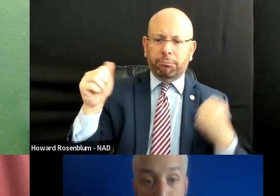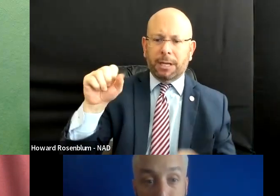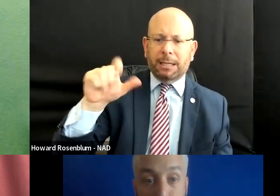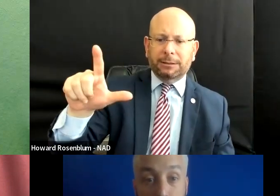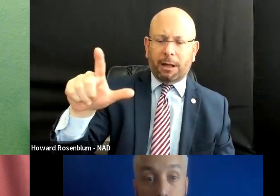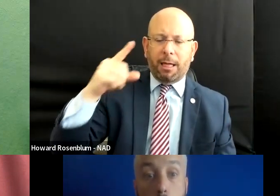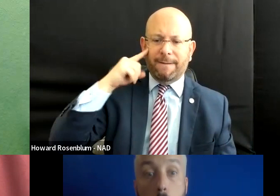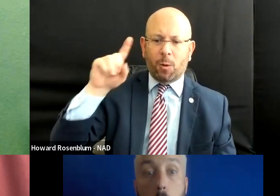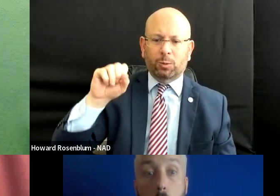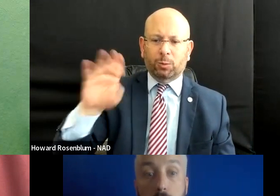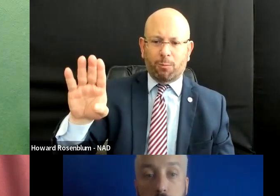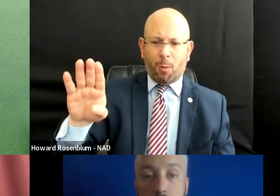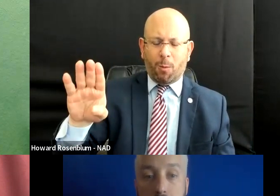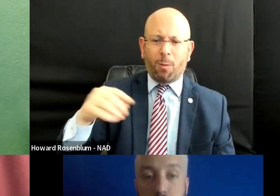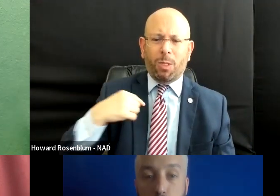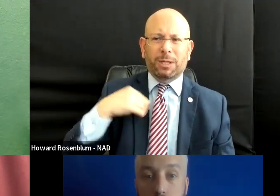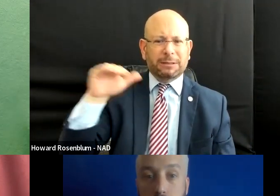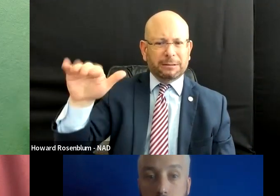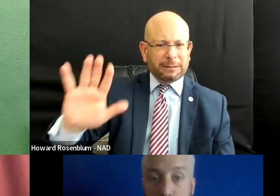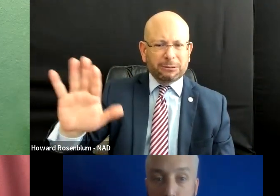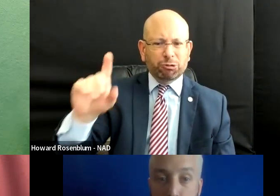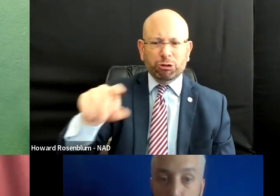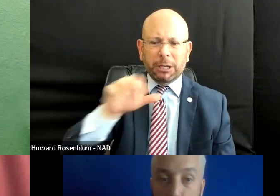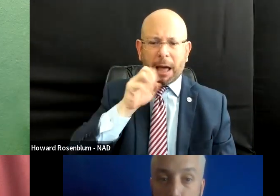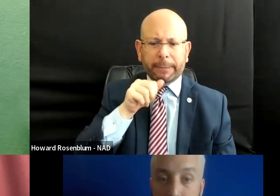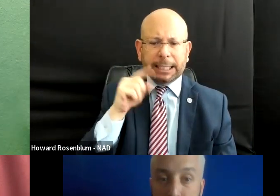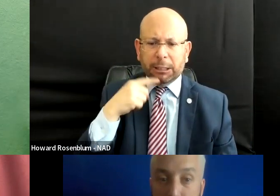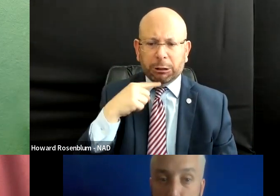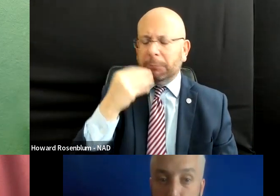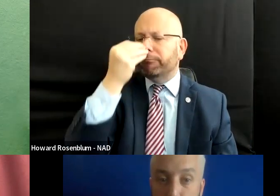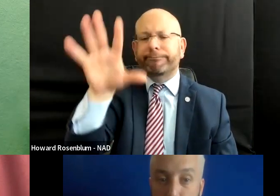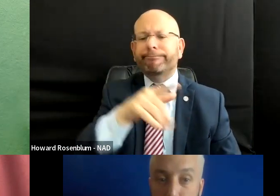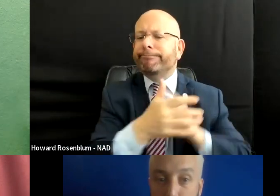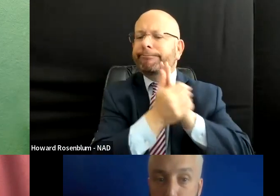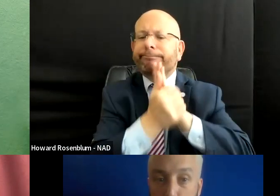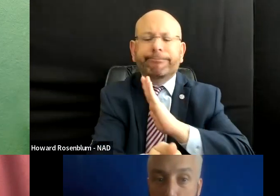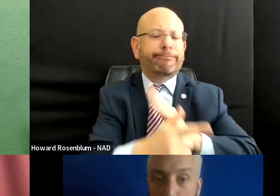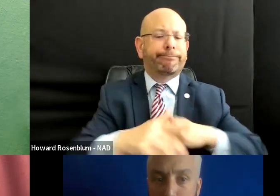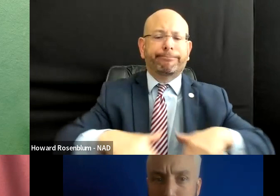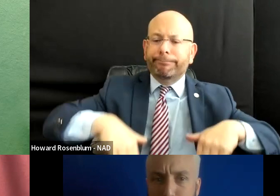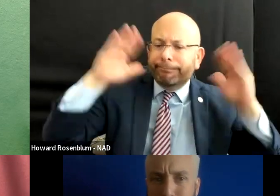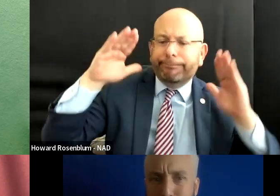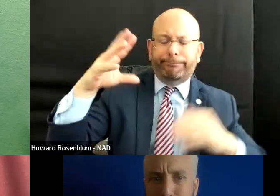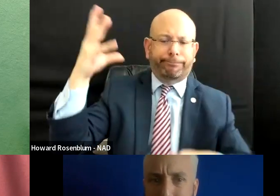on the national level, the Super Bowl got in touch with all the people buying commercial space and